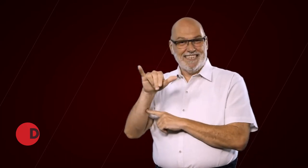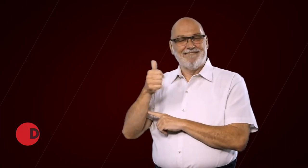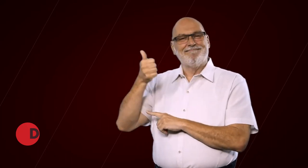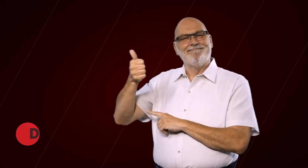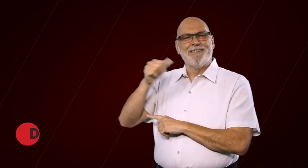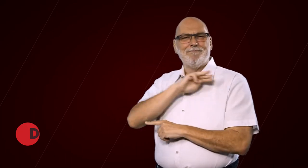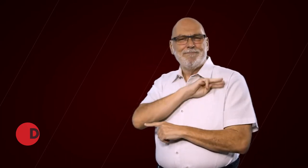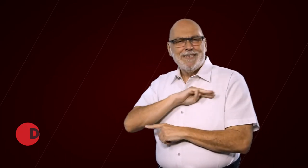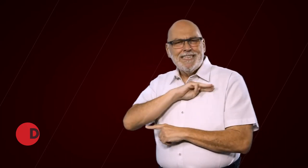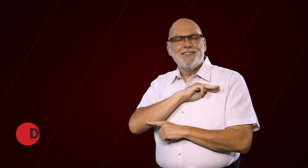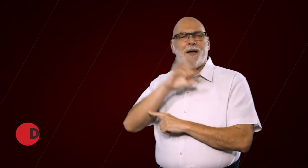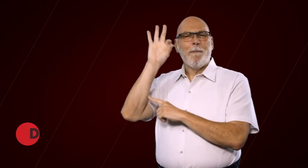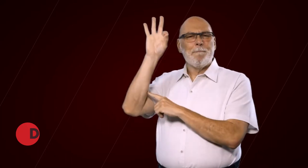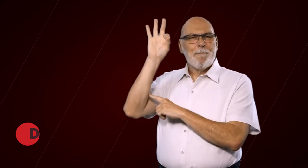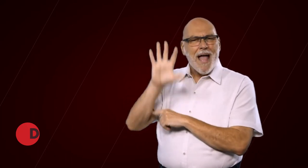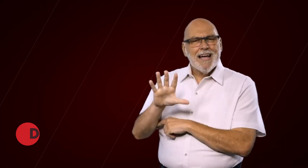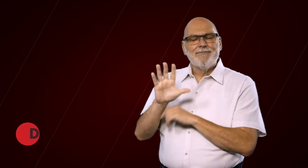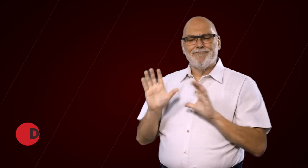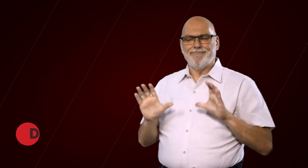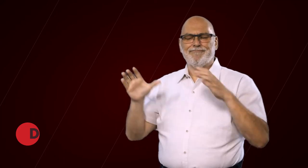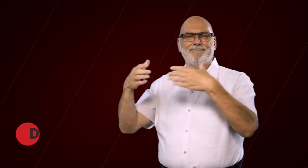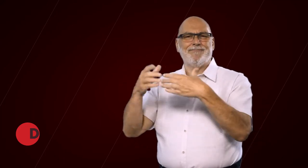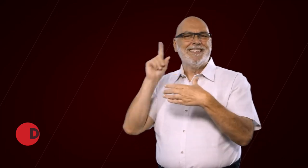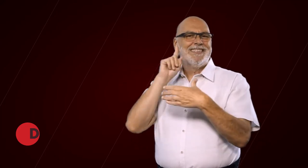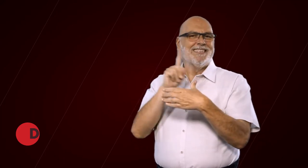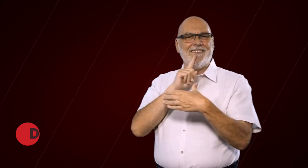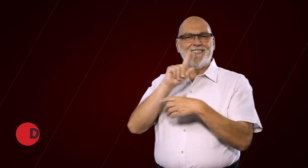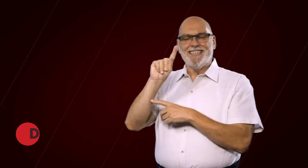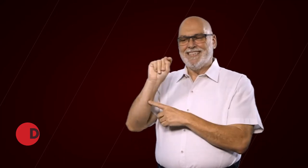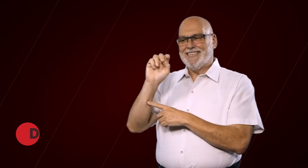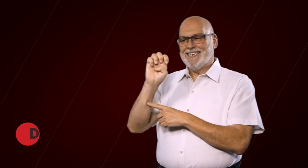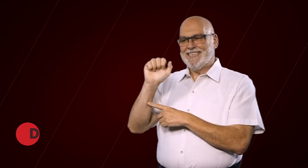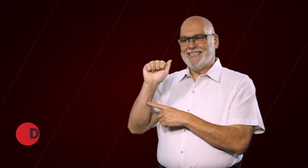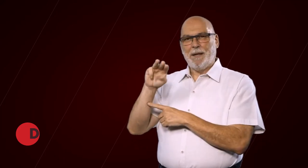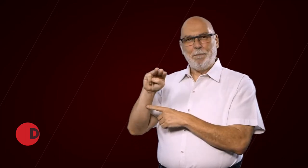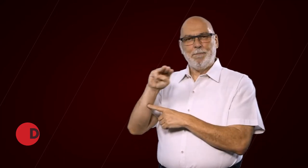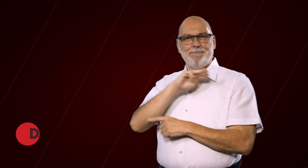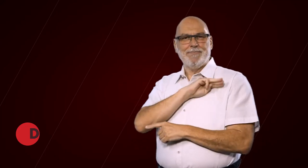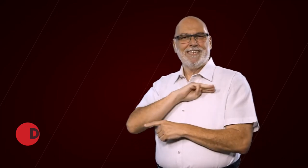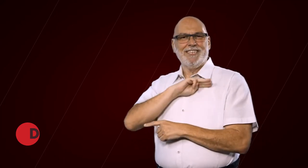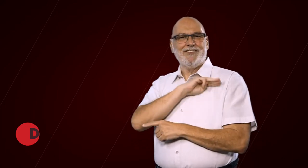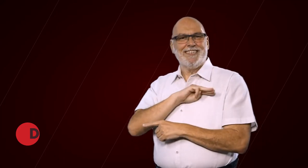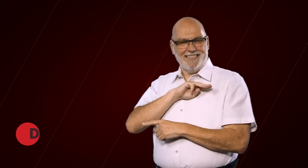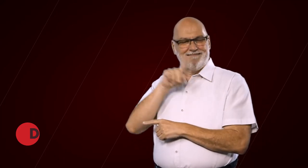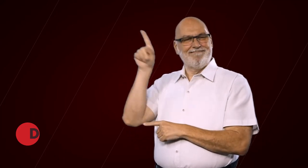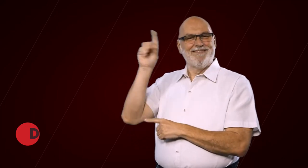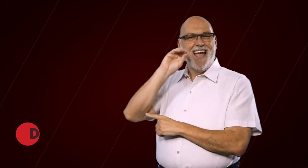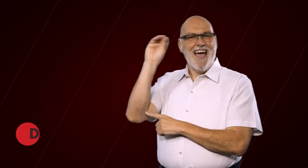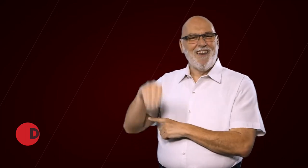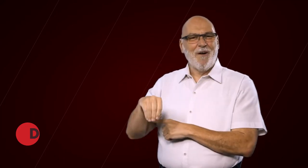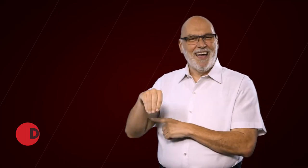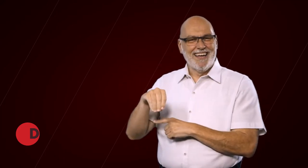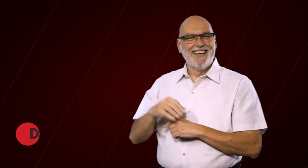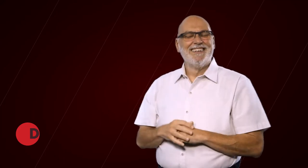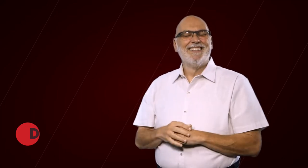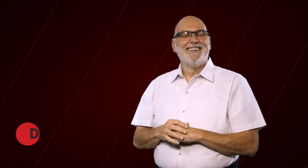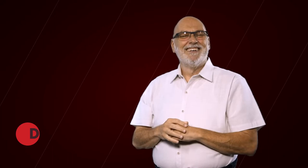is a missionary/pastor with Deaf TEAM Ministries in Ottawa.